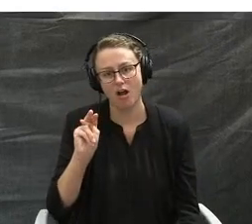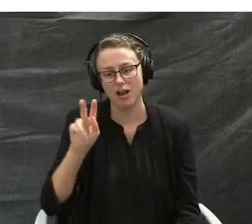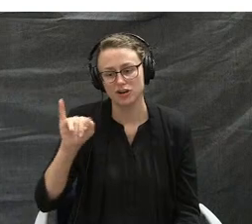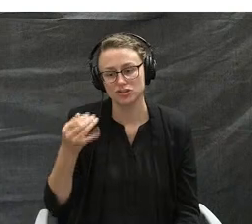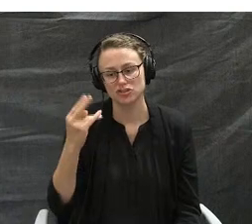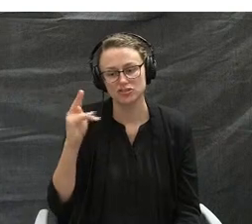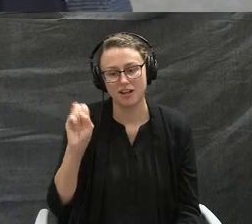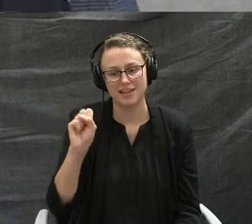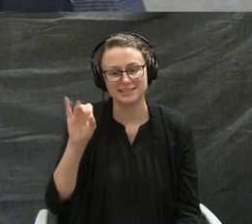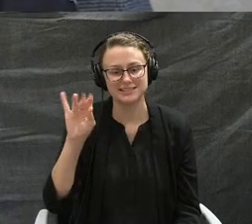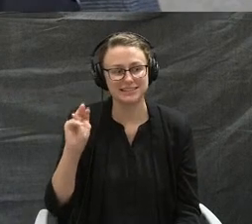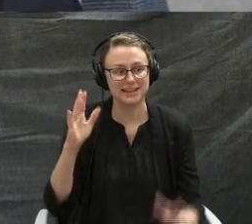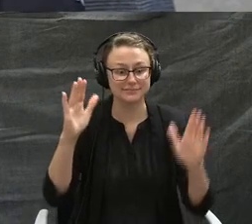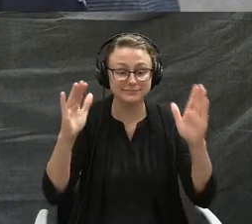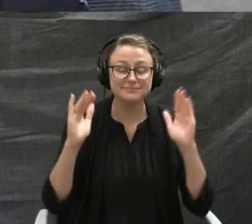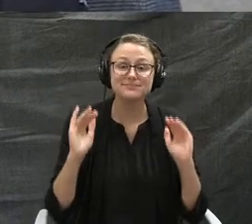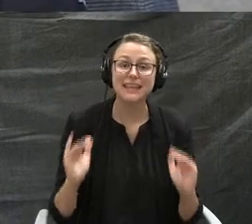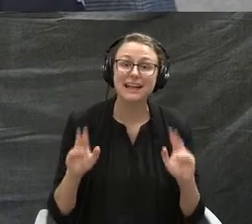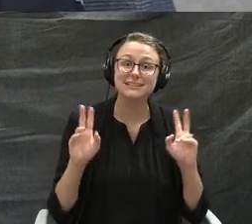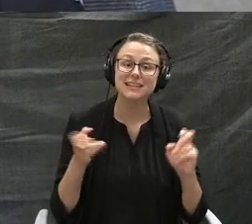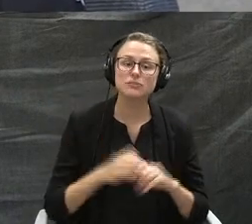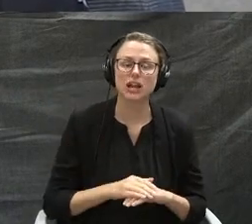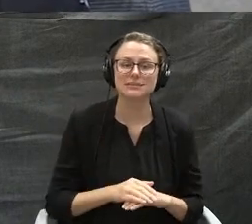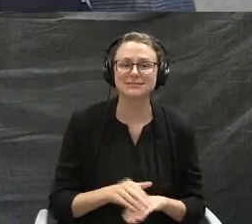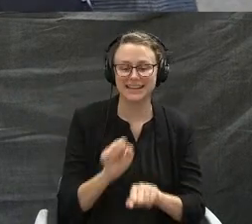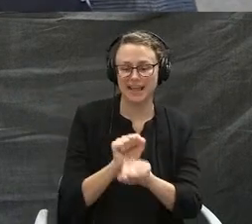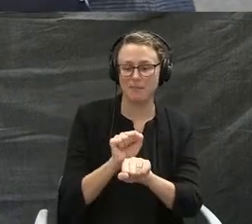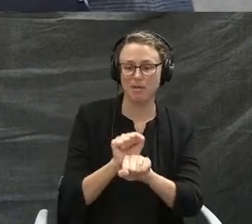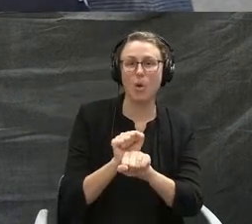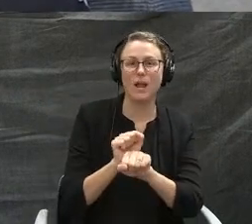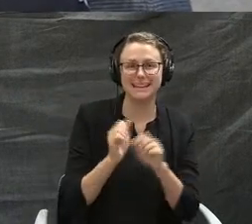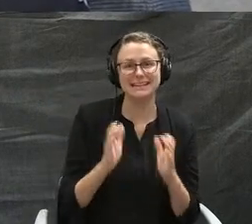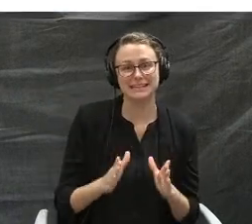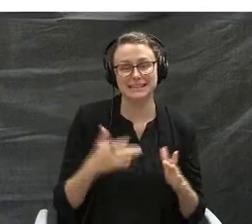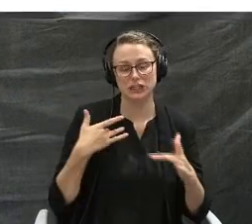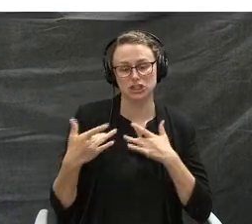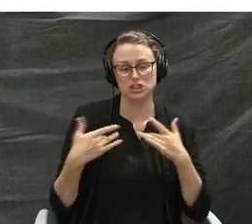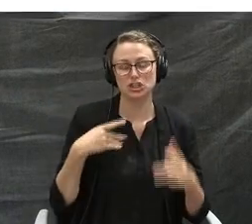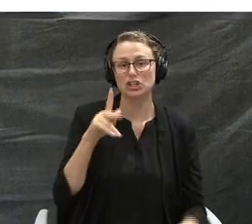The next subject is employee concerns. Karen Hanson of Minne